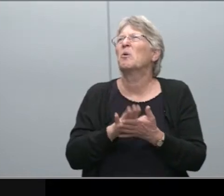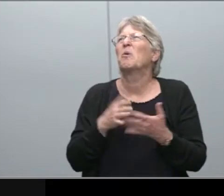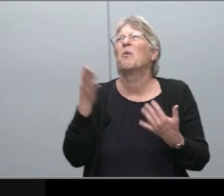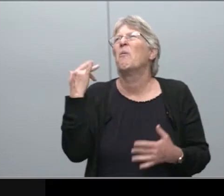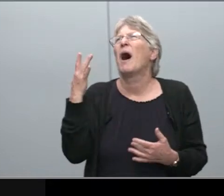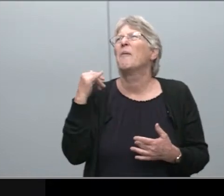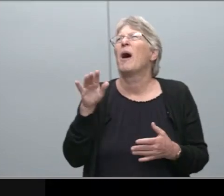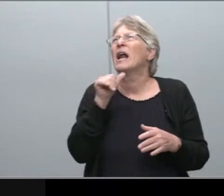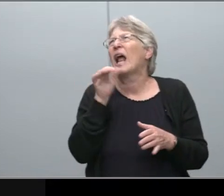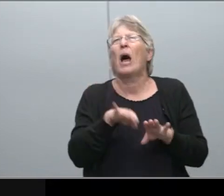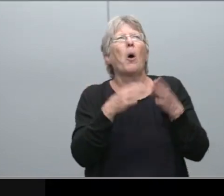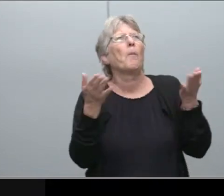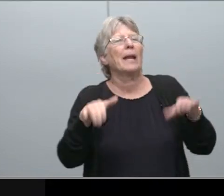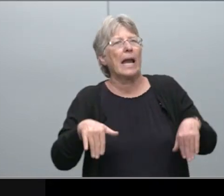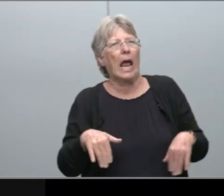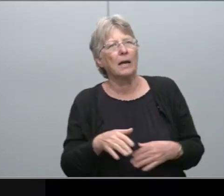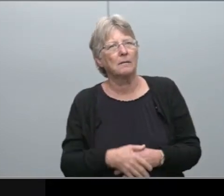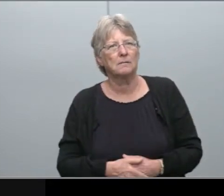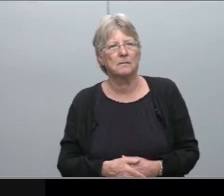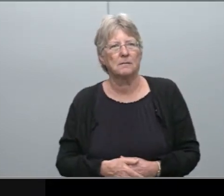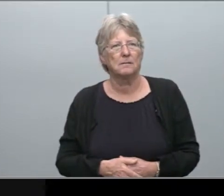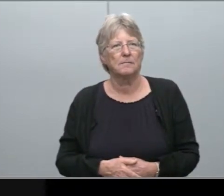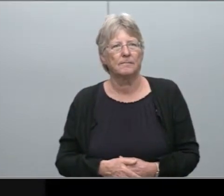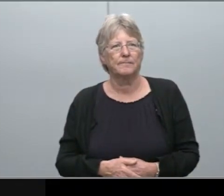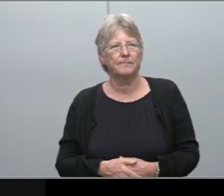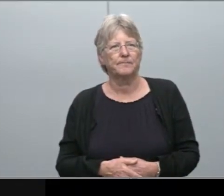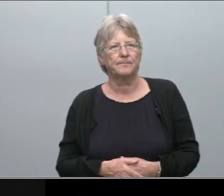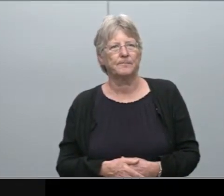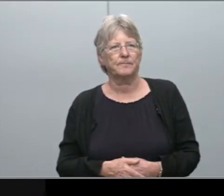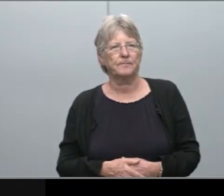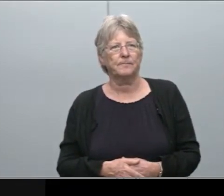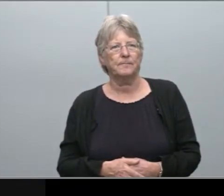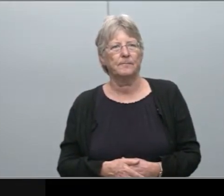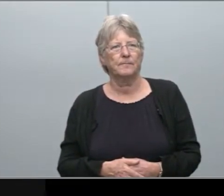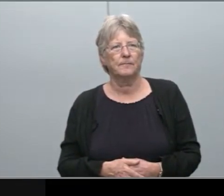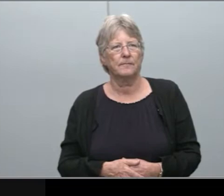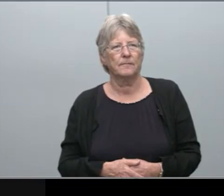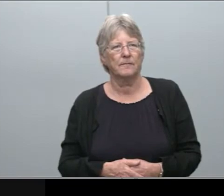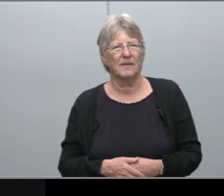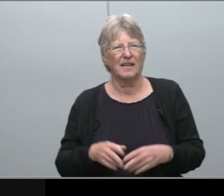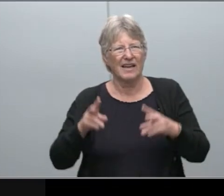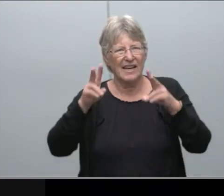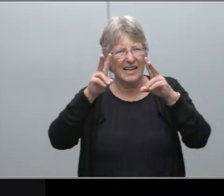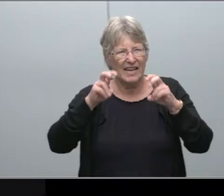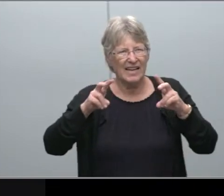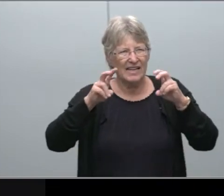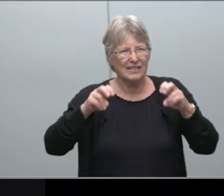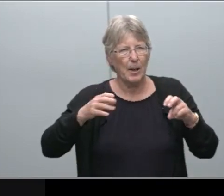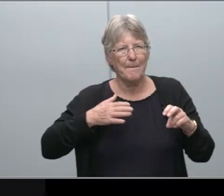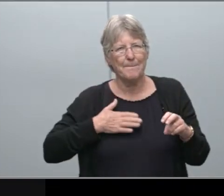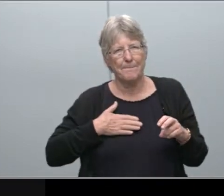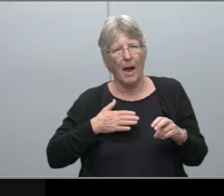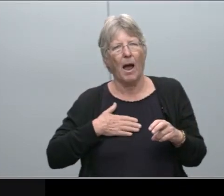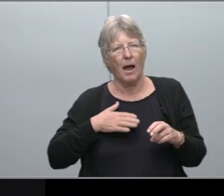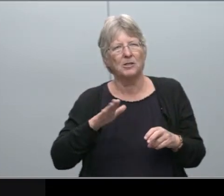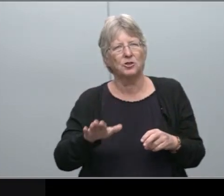And now, we're going to ask you what practices would be most effective in addressing social-emotional learning?